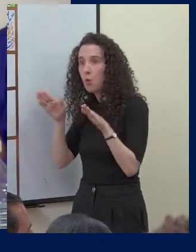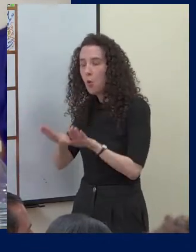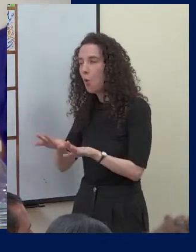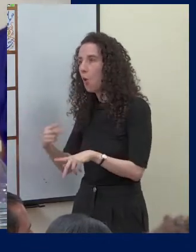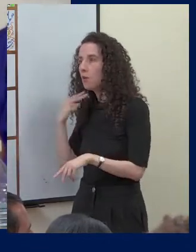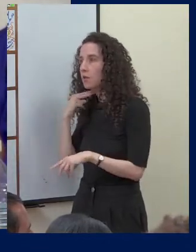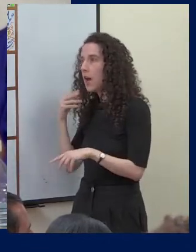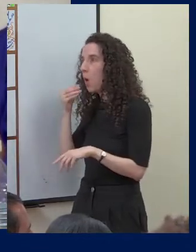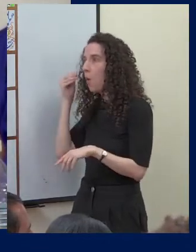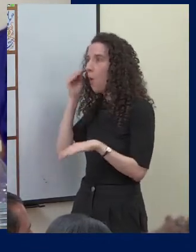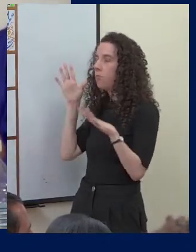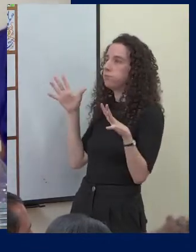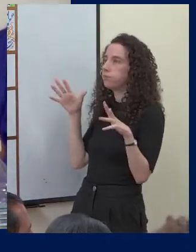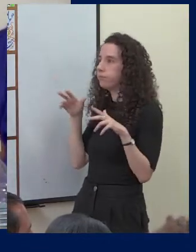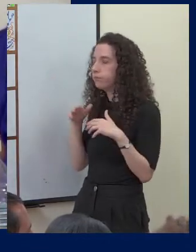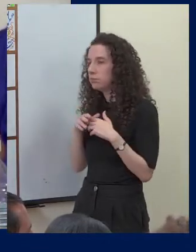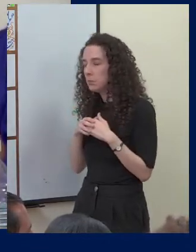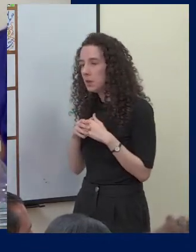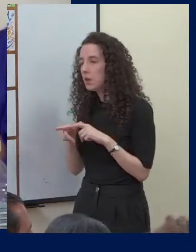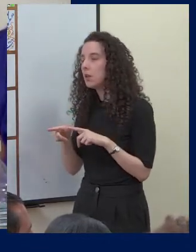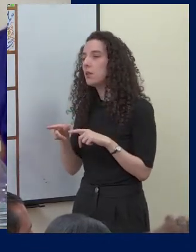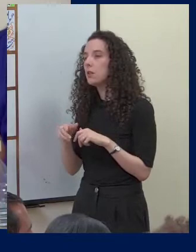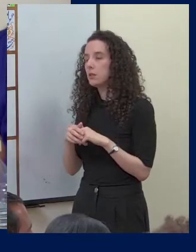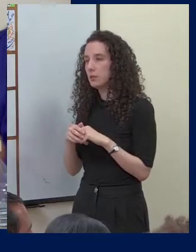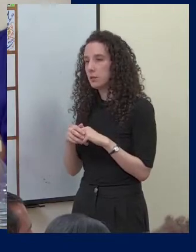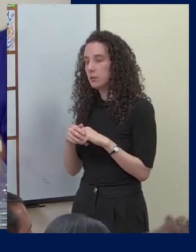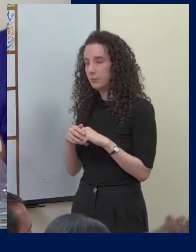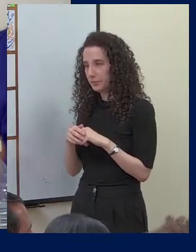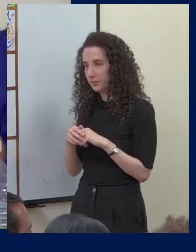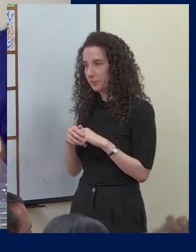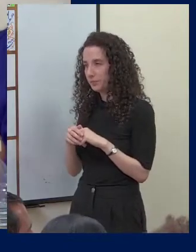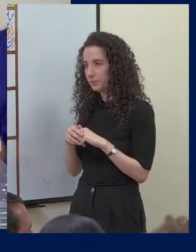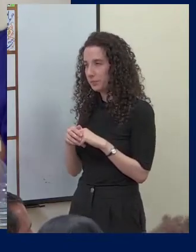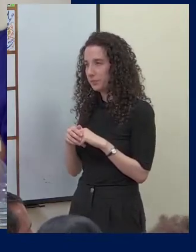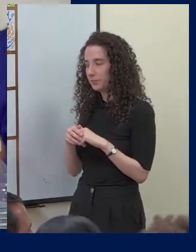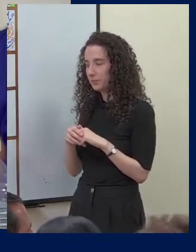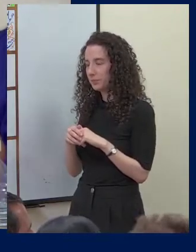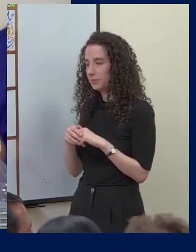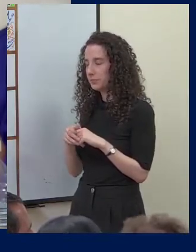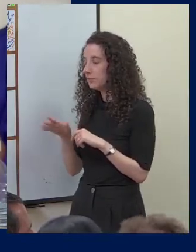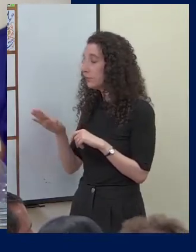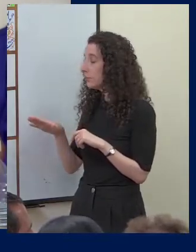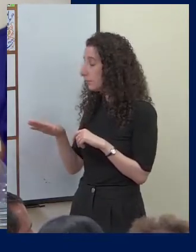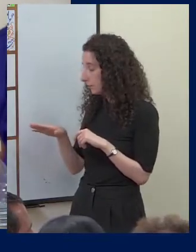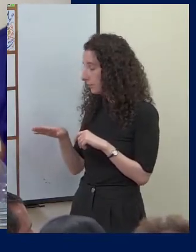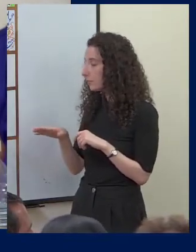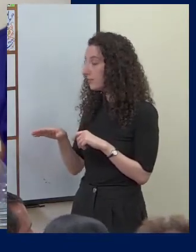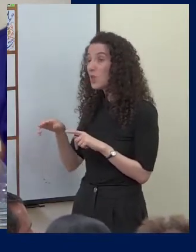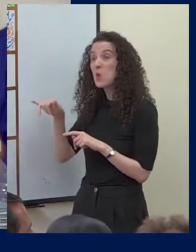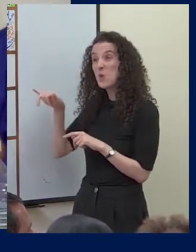Apart from that, in addition to that would be expanding that initial assessment to do